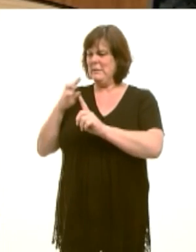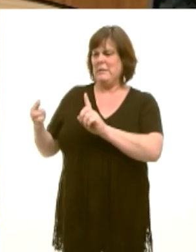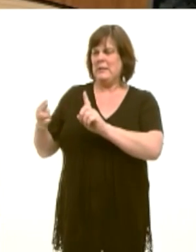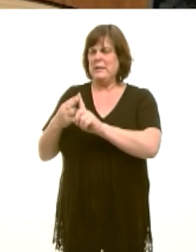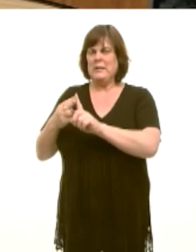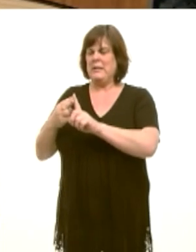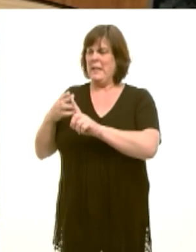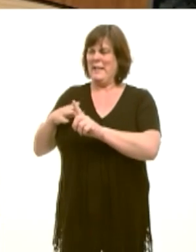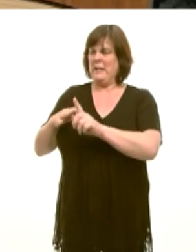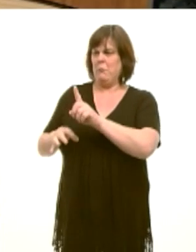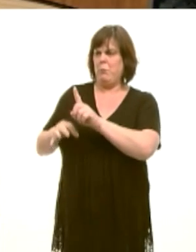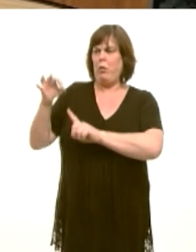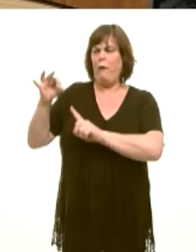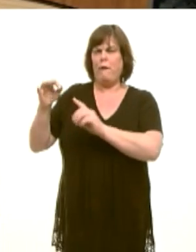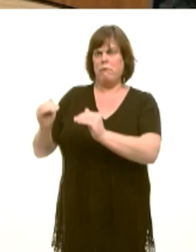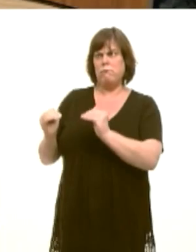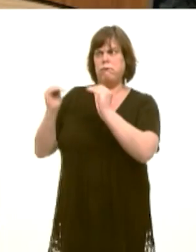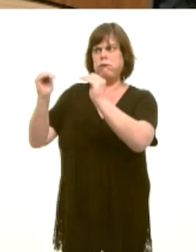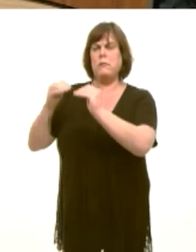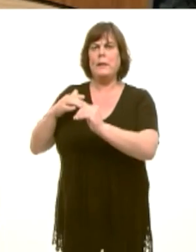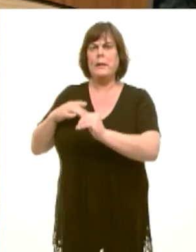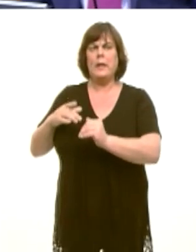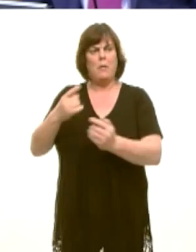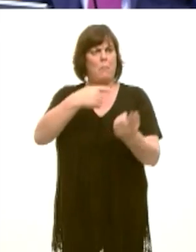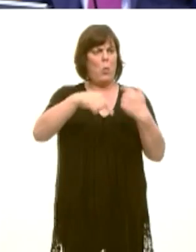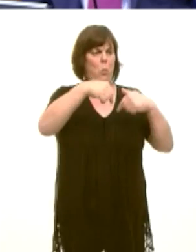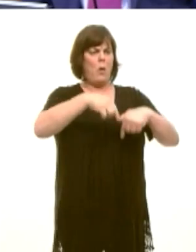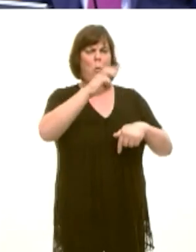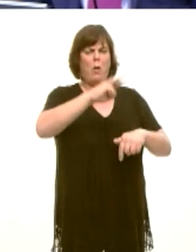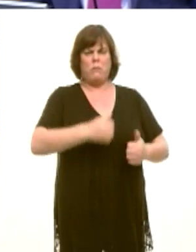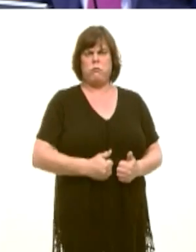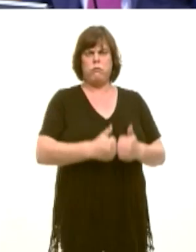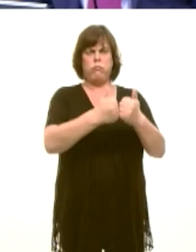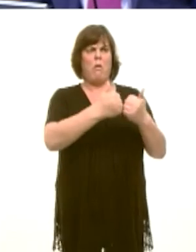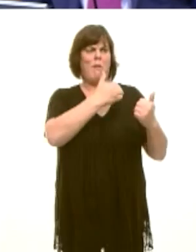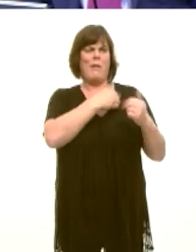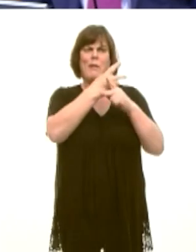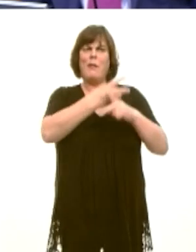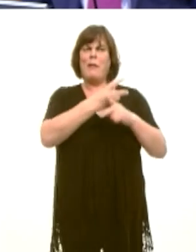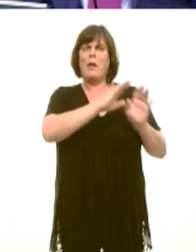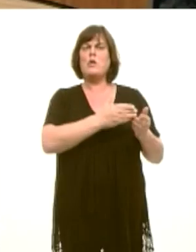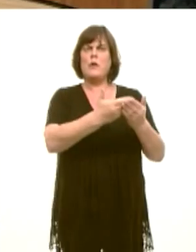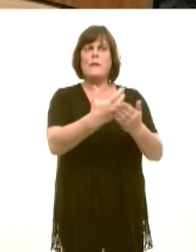that we in Wales provide excellent cardiac care services, as the leader of the opposition has recognised. Andrew R.T. Davies: As I said, that was a